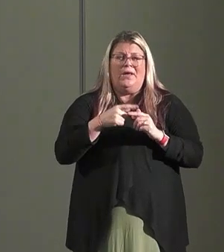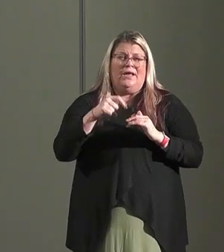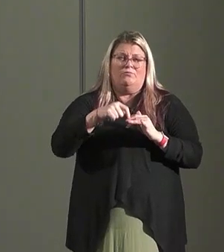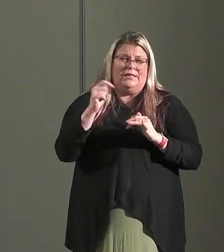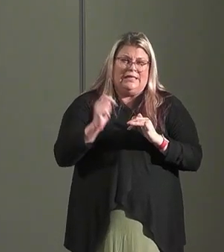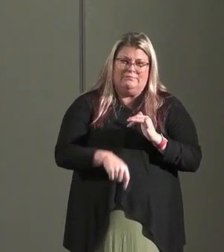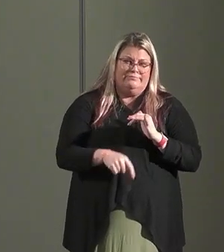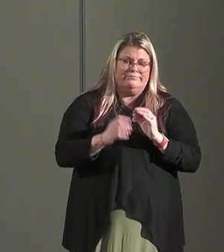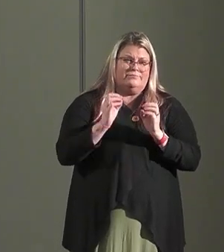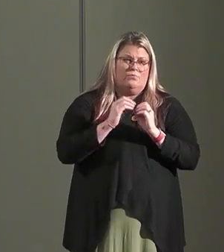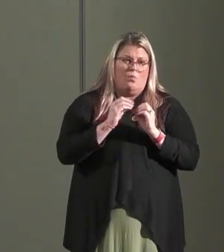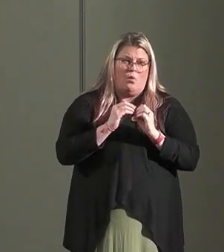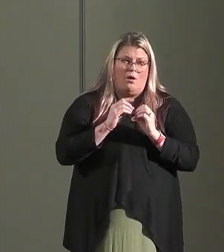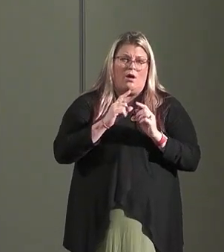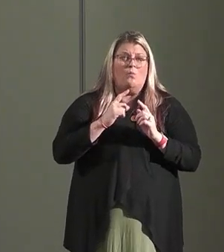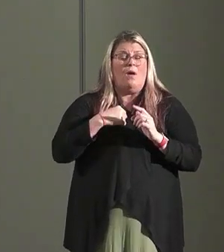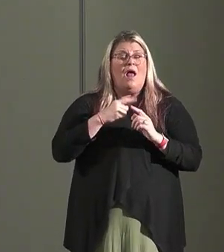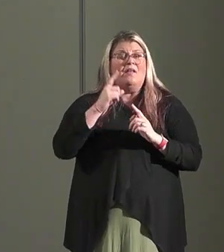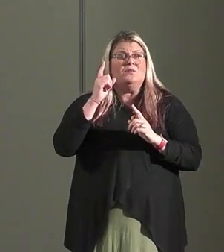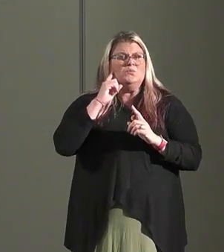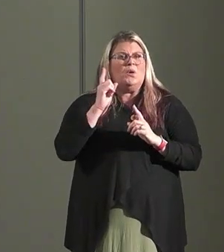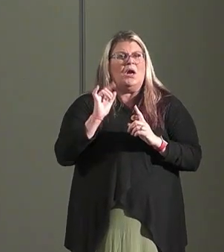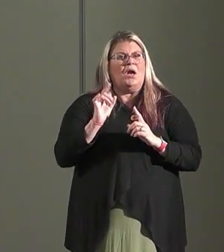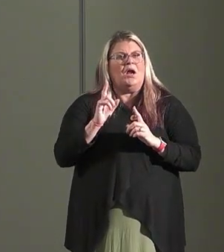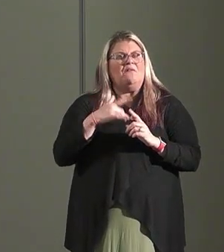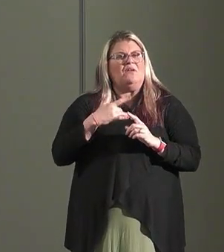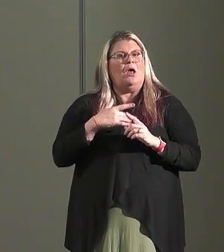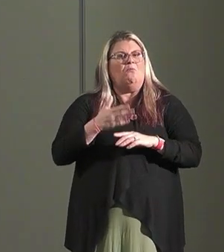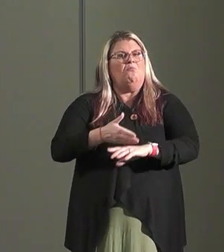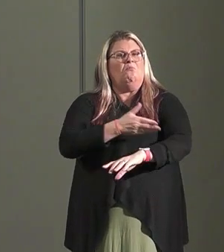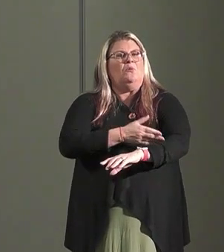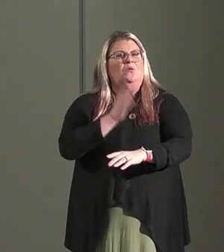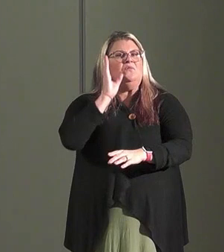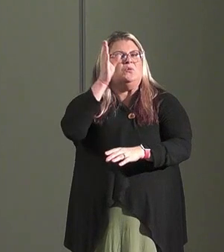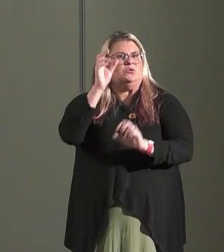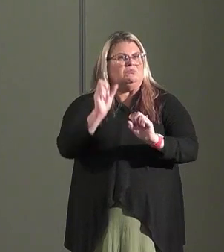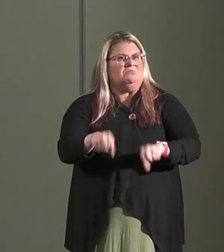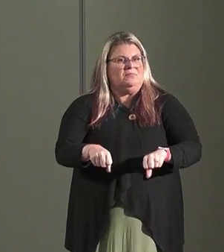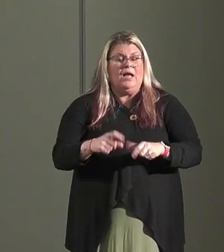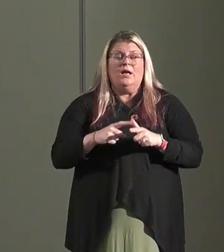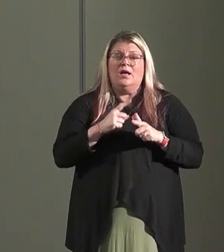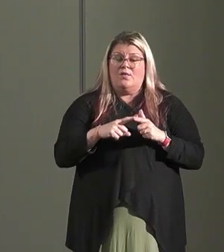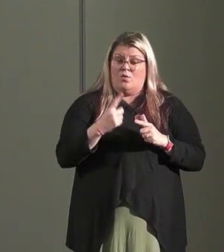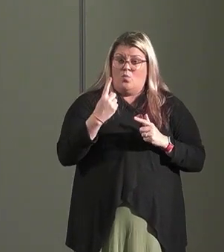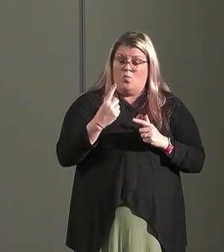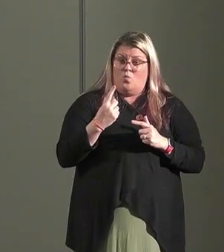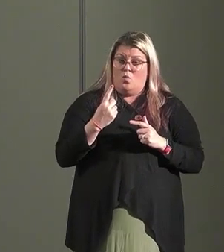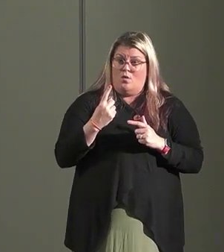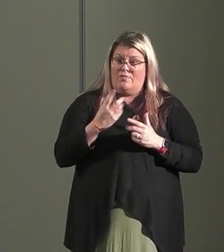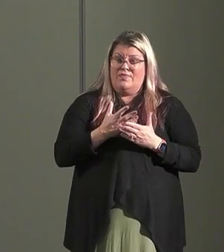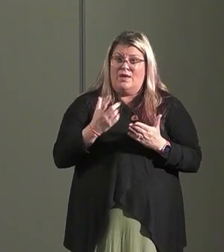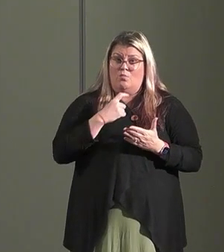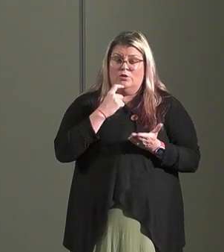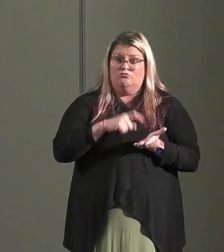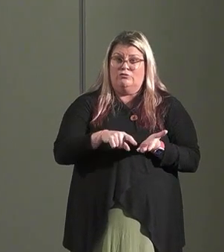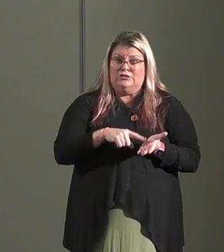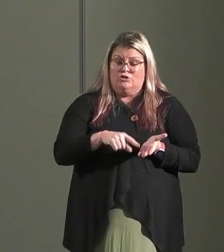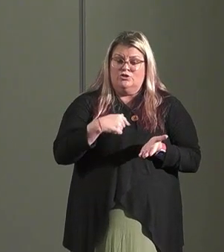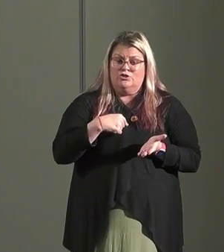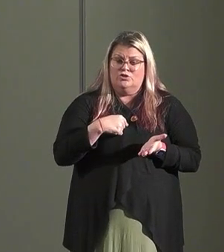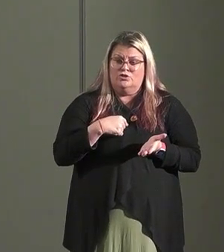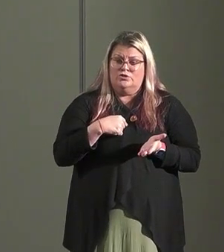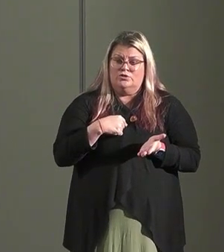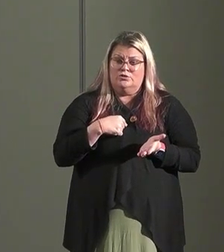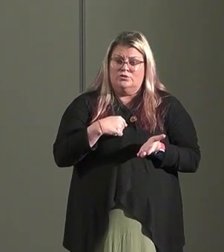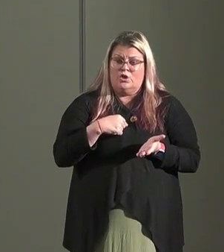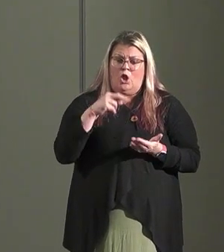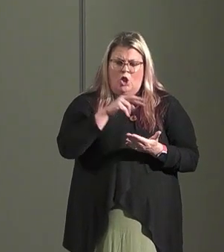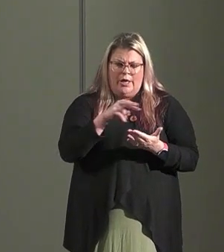is optimism to the future. One aspect of the research, looking at indicators that